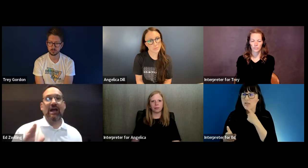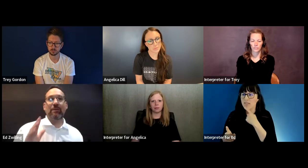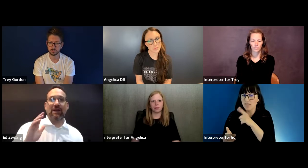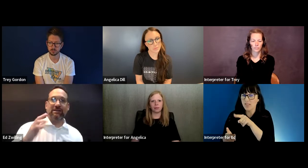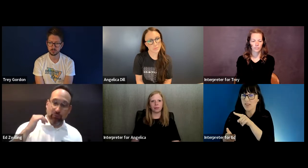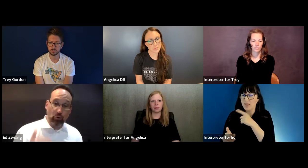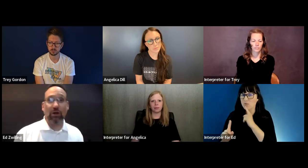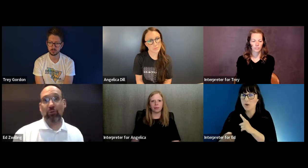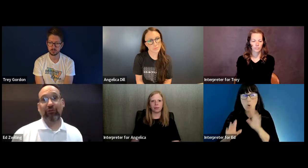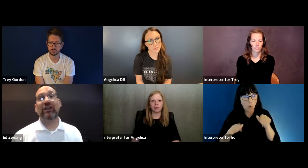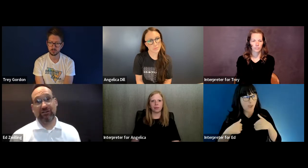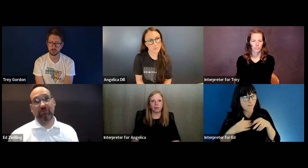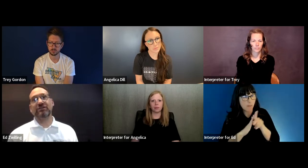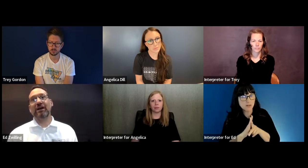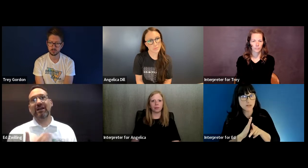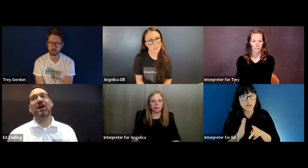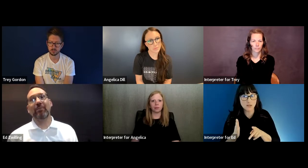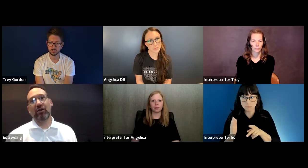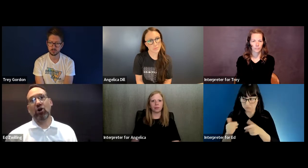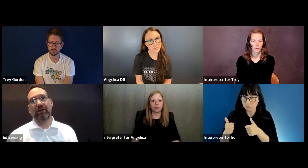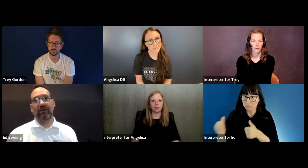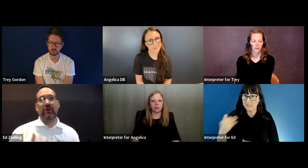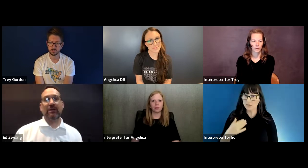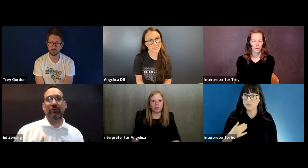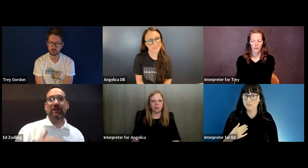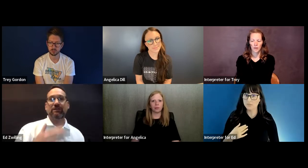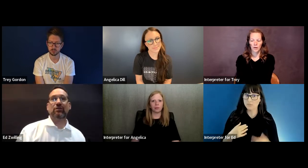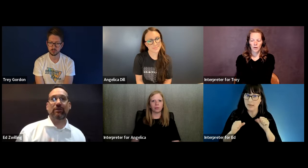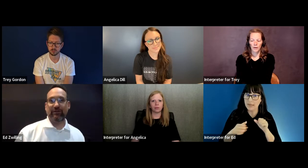and then i say well great we'll send it to me so i can comment on it and and we can determine if